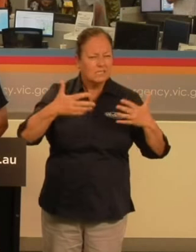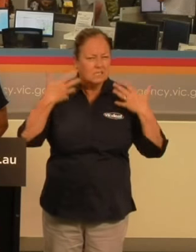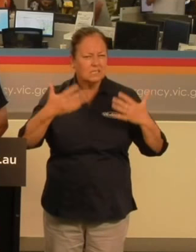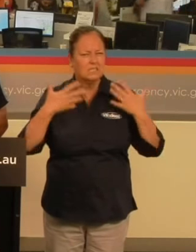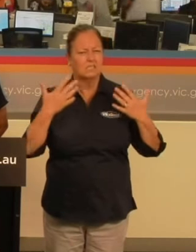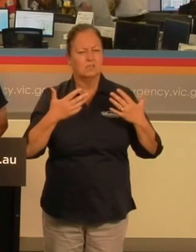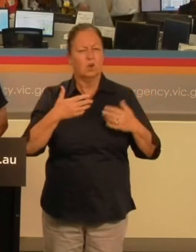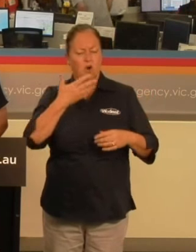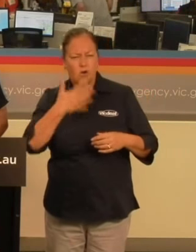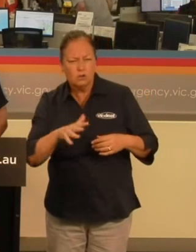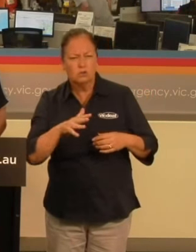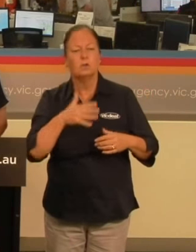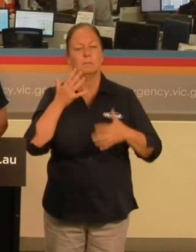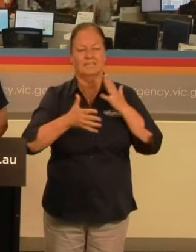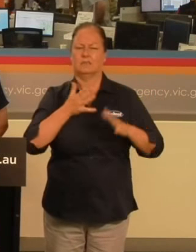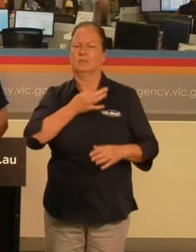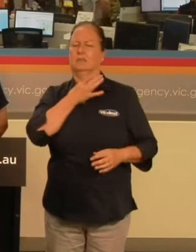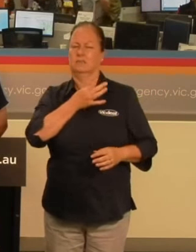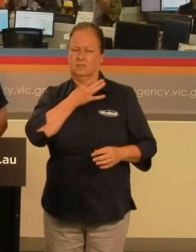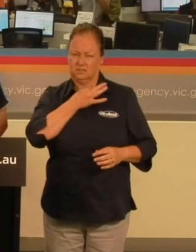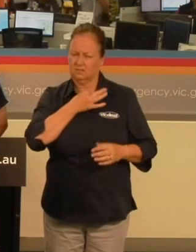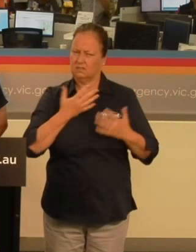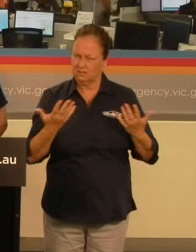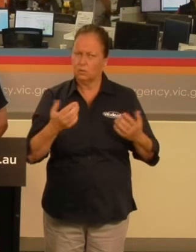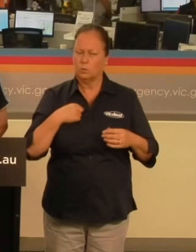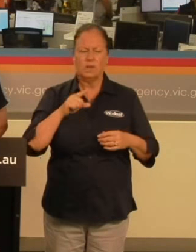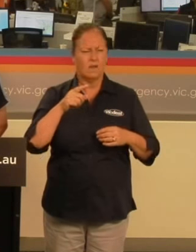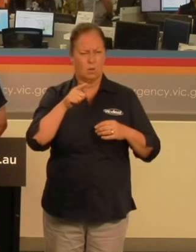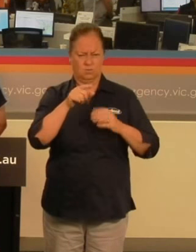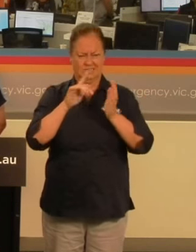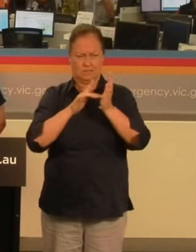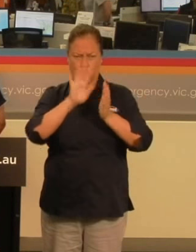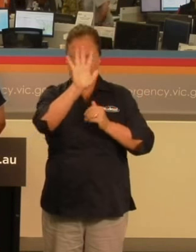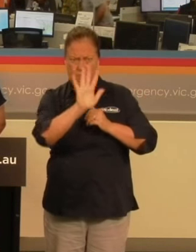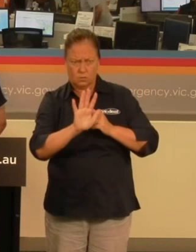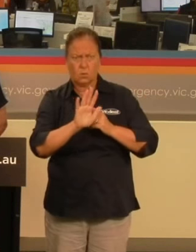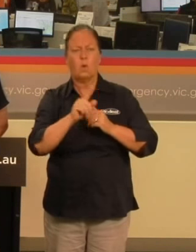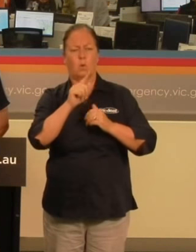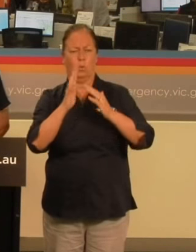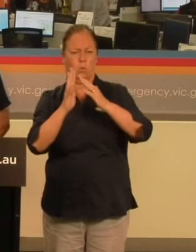dangers rise to severe levels throughout central and western Victoria. So looking